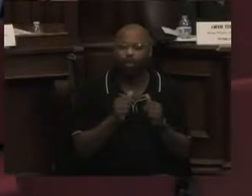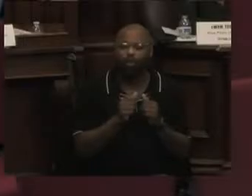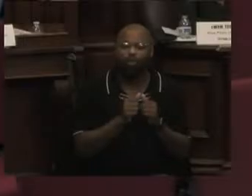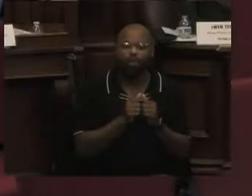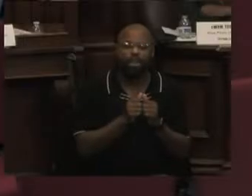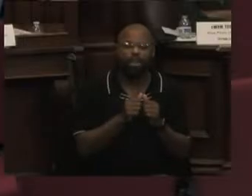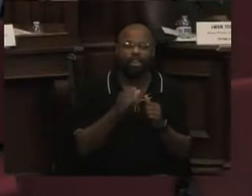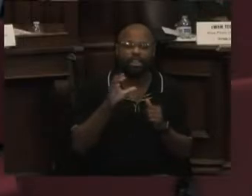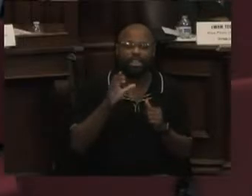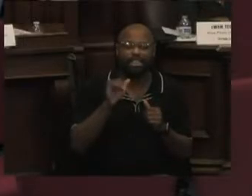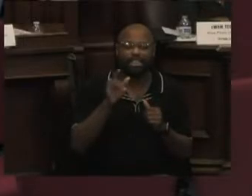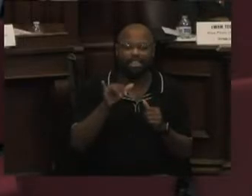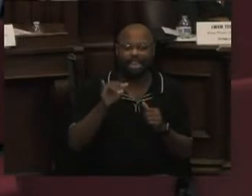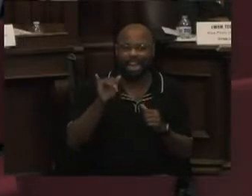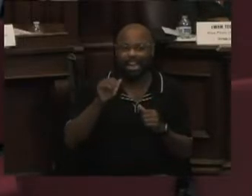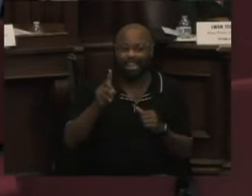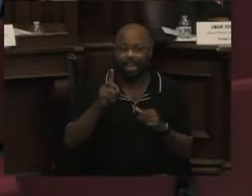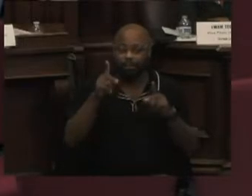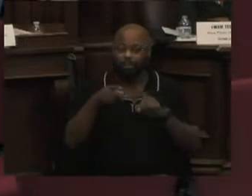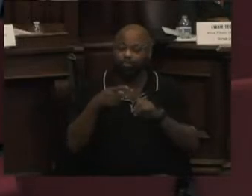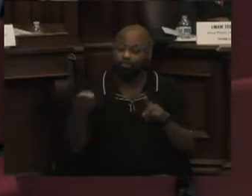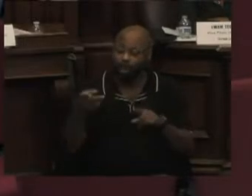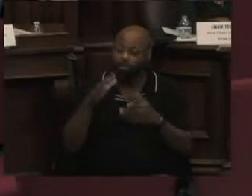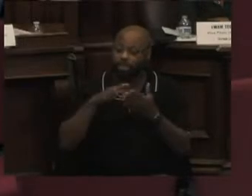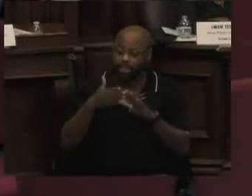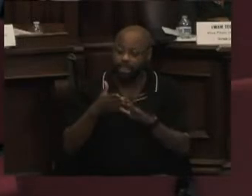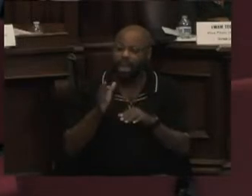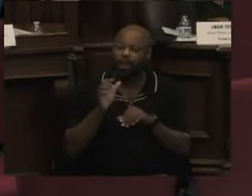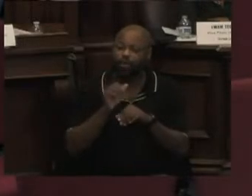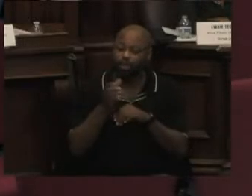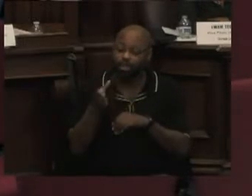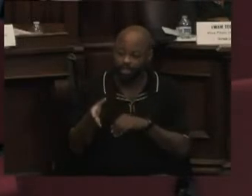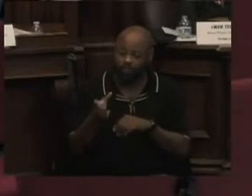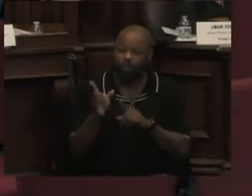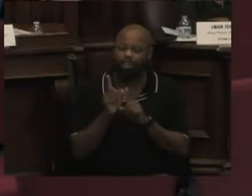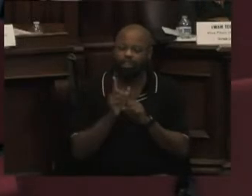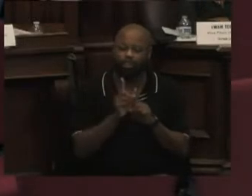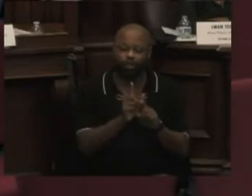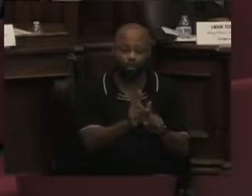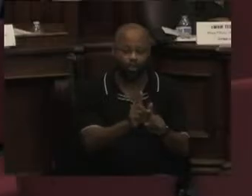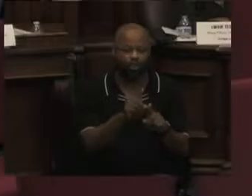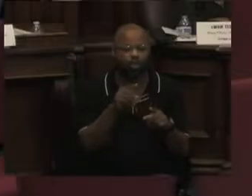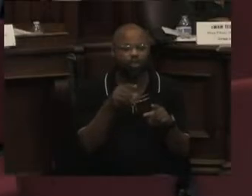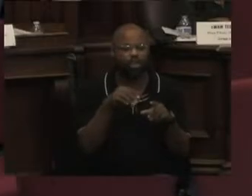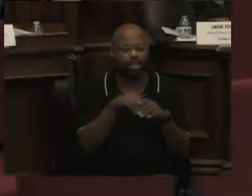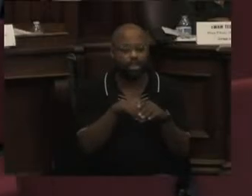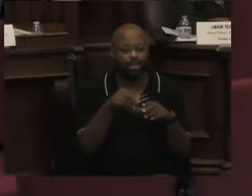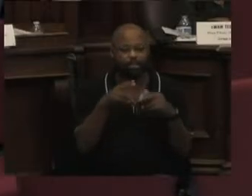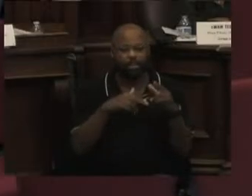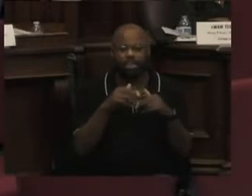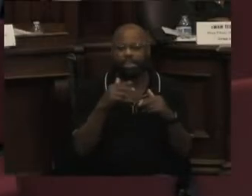buildings actually. So if you're not an employee without a city ID, then someone from